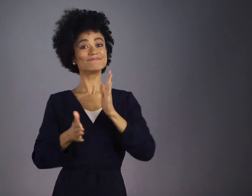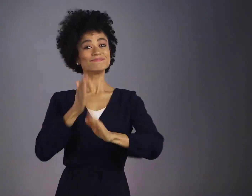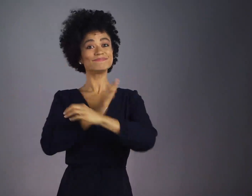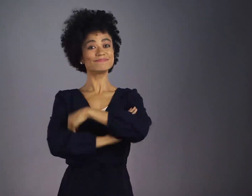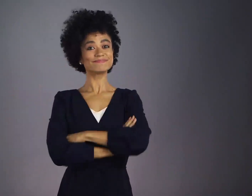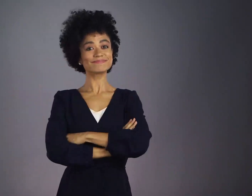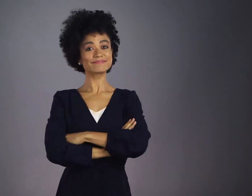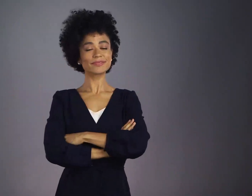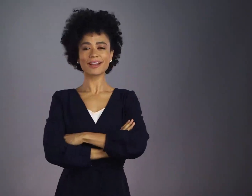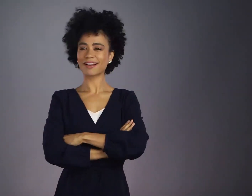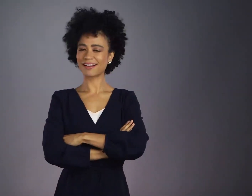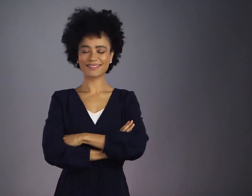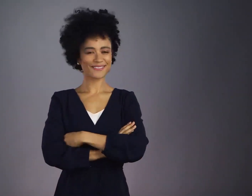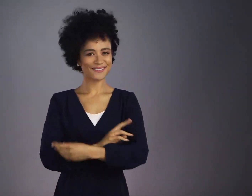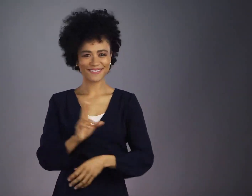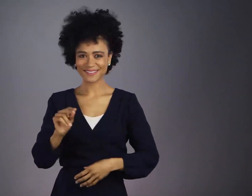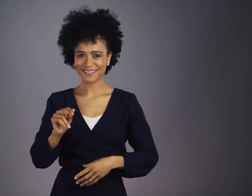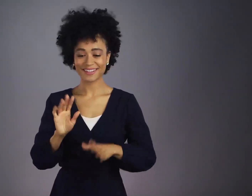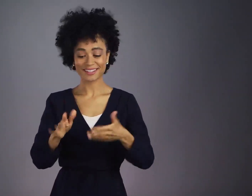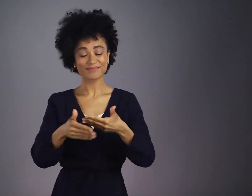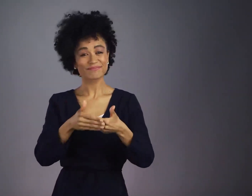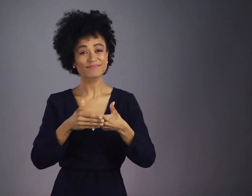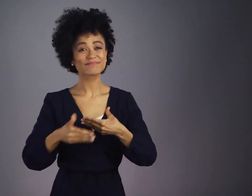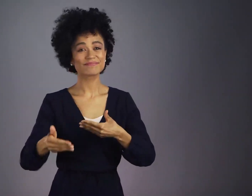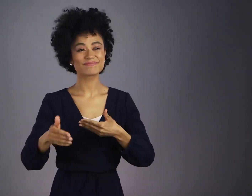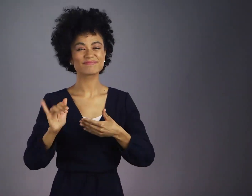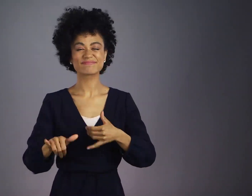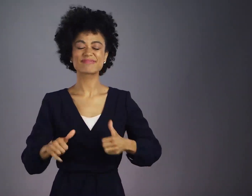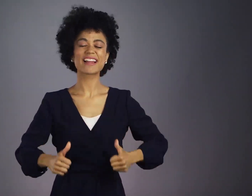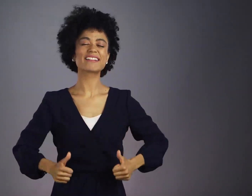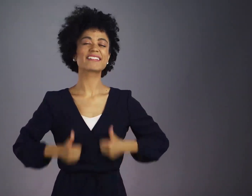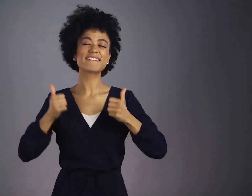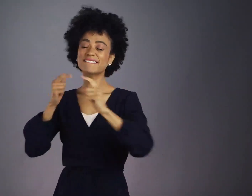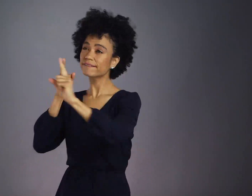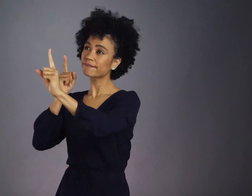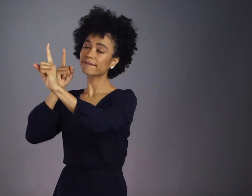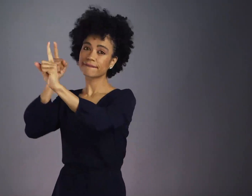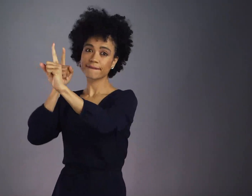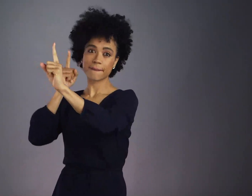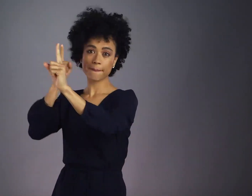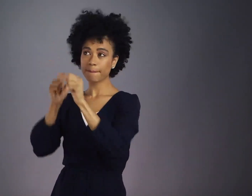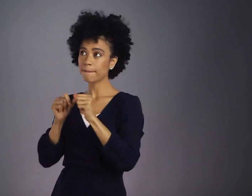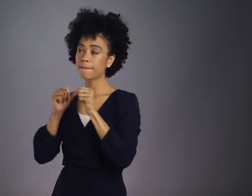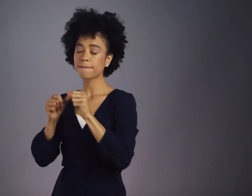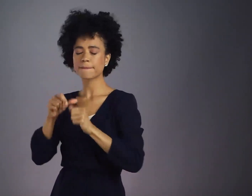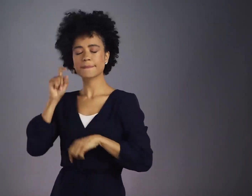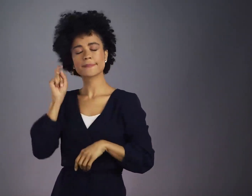This is not an overnight matter. It should continue for our lifetime.